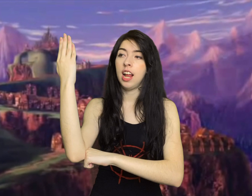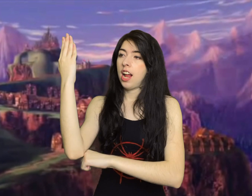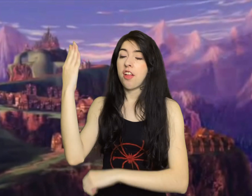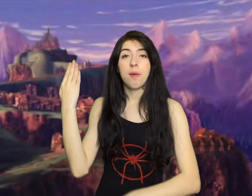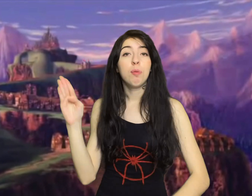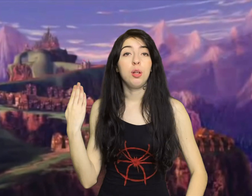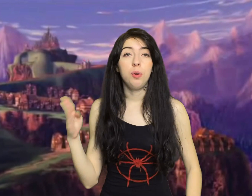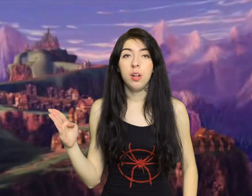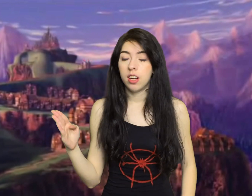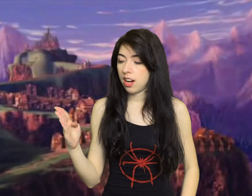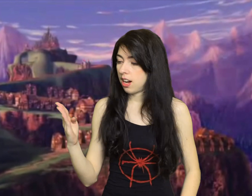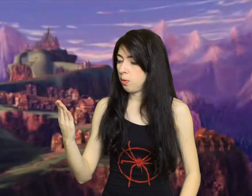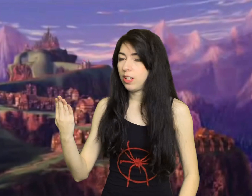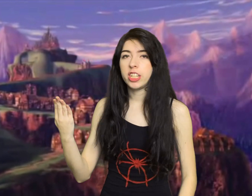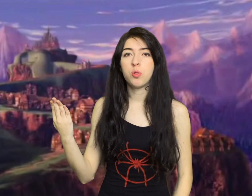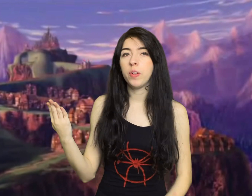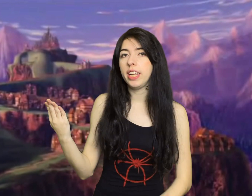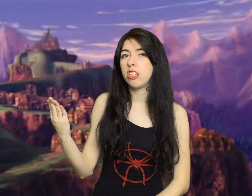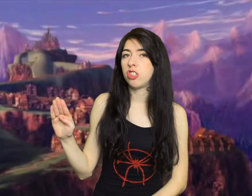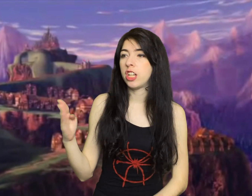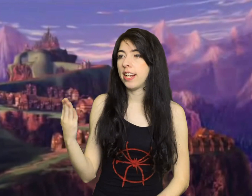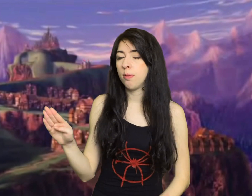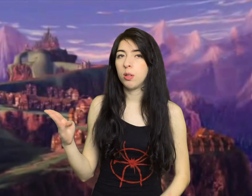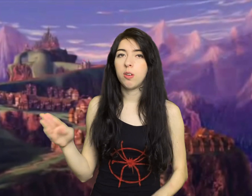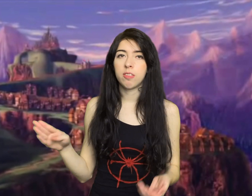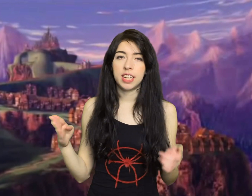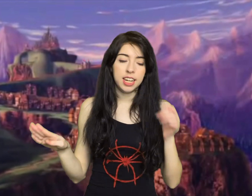and then BLUE uh which is really just shaking BLUE(B) over here